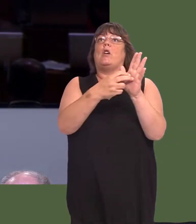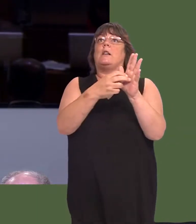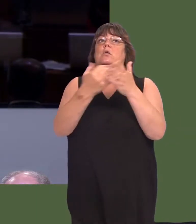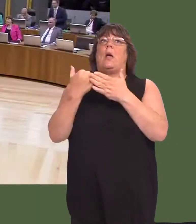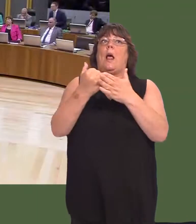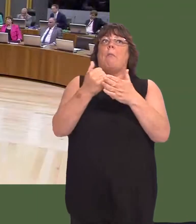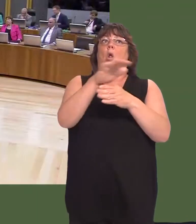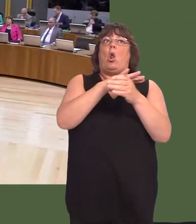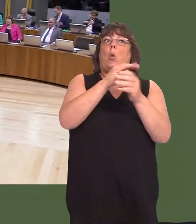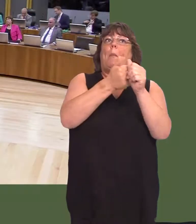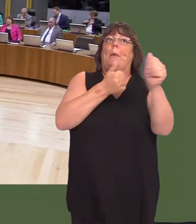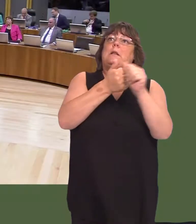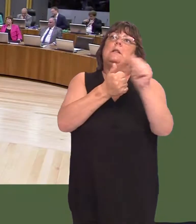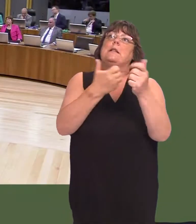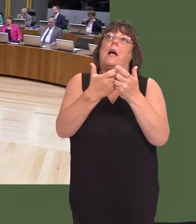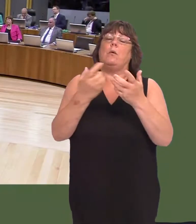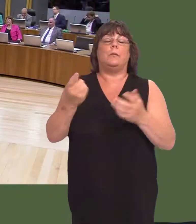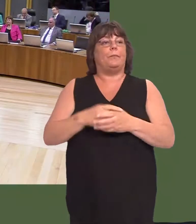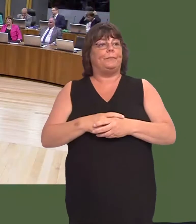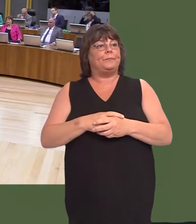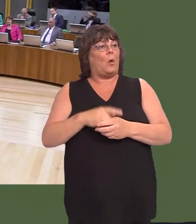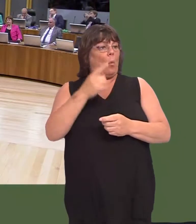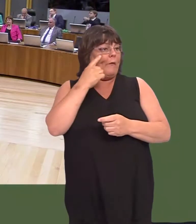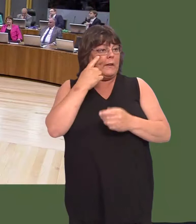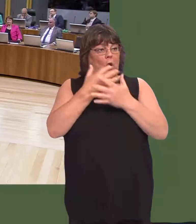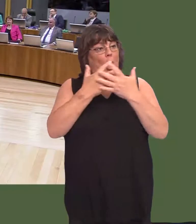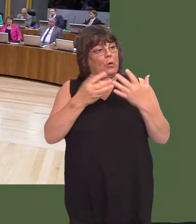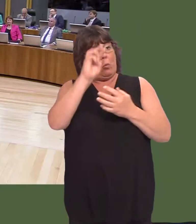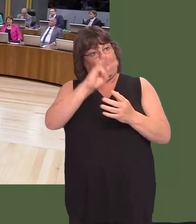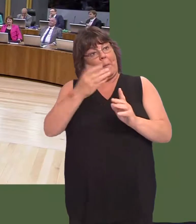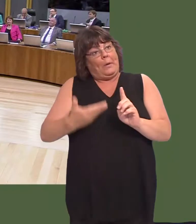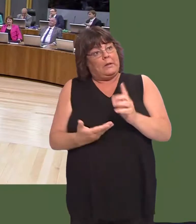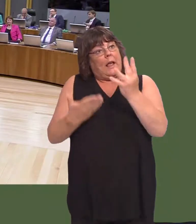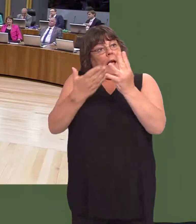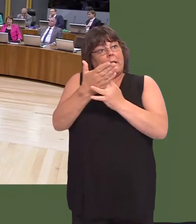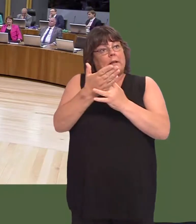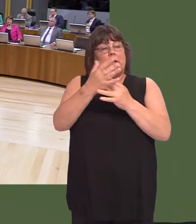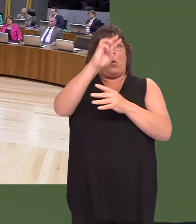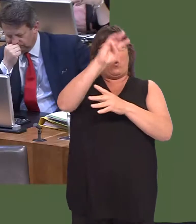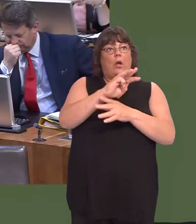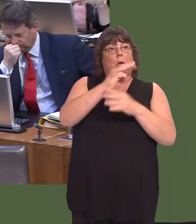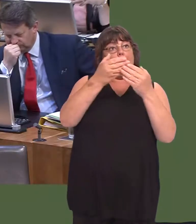Carwyn Jones: Weíve seen a significant increase in the number of Welsh businesses who are accessing Welsh public sector contracts.